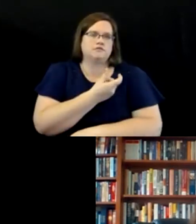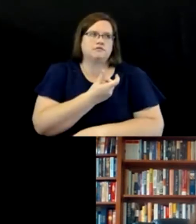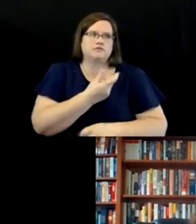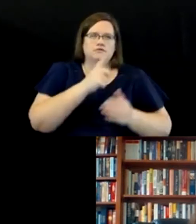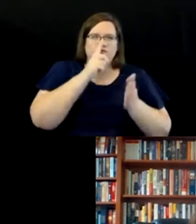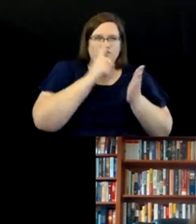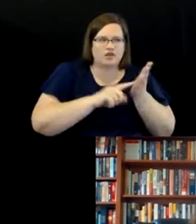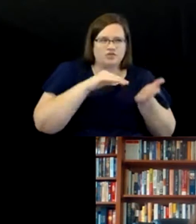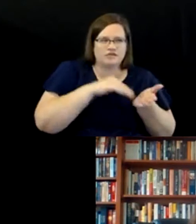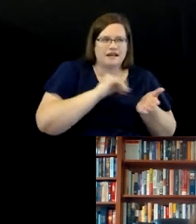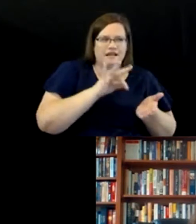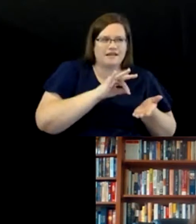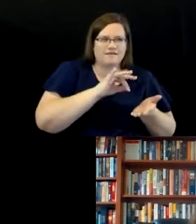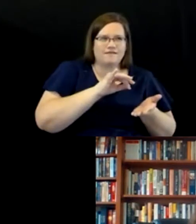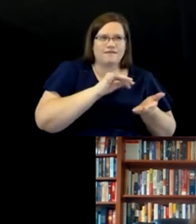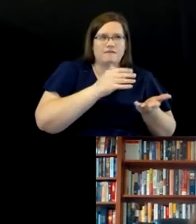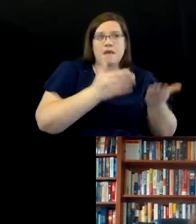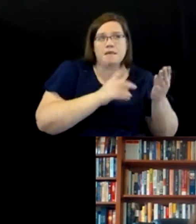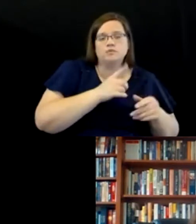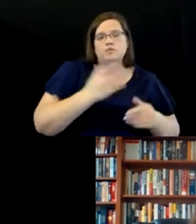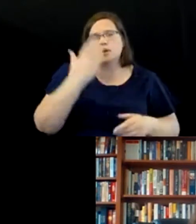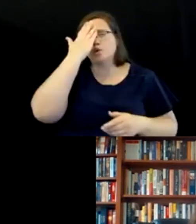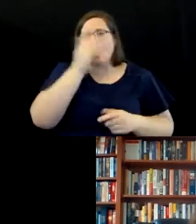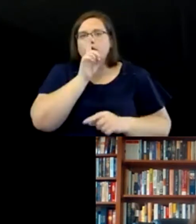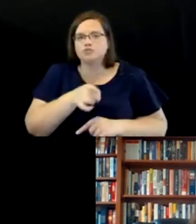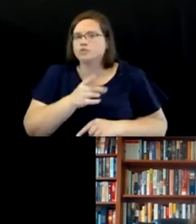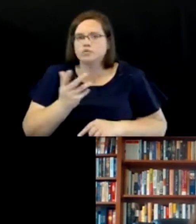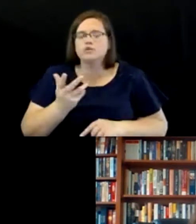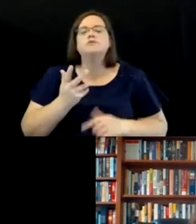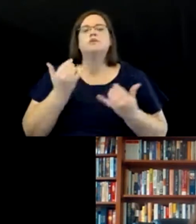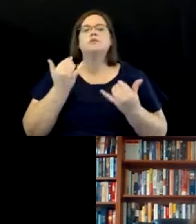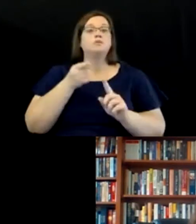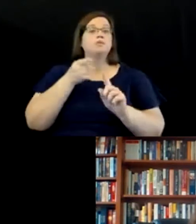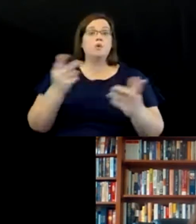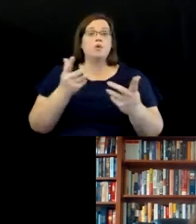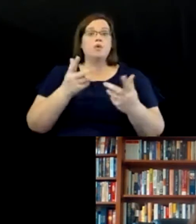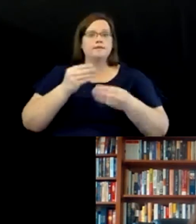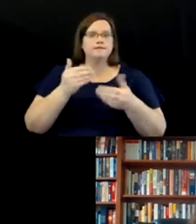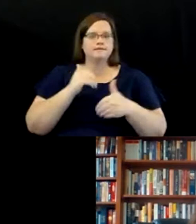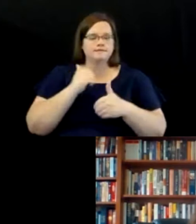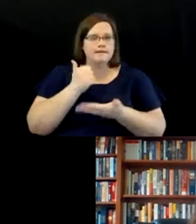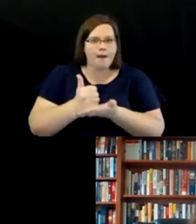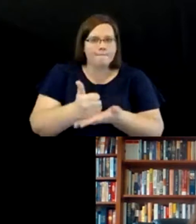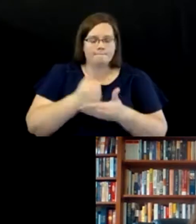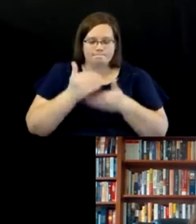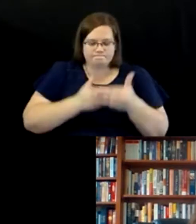that's true. We know it's true. So let's work on addressing the issues more proactively. So it has to be true.